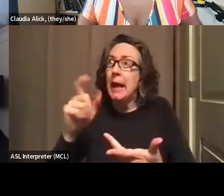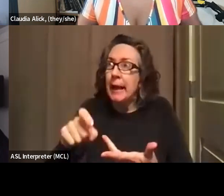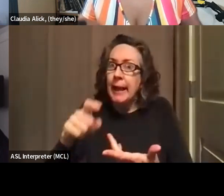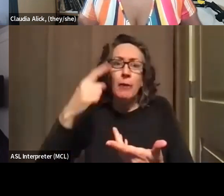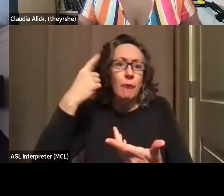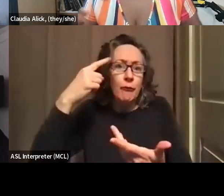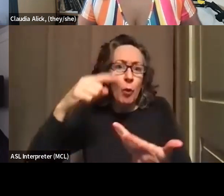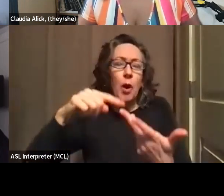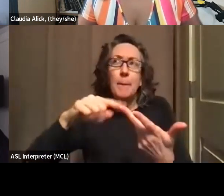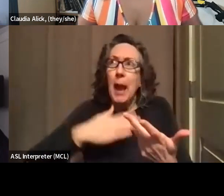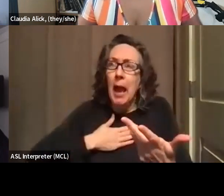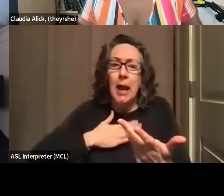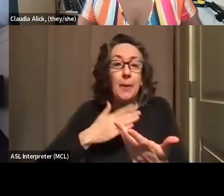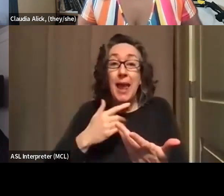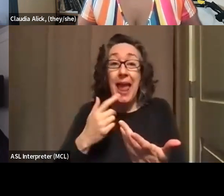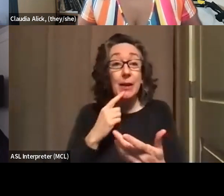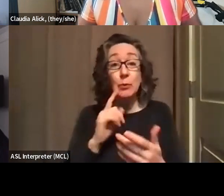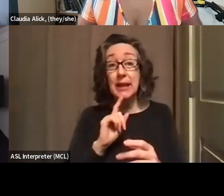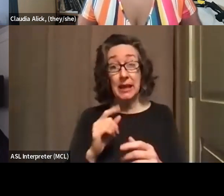It's one I cannot function without doing.